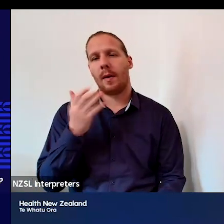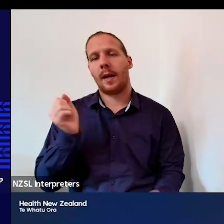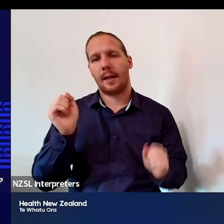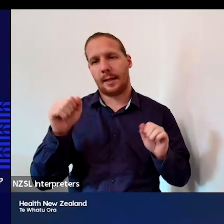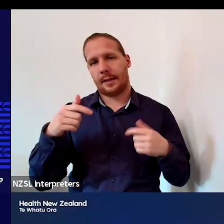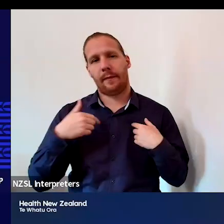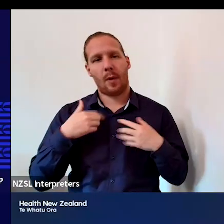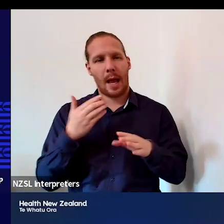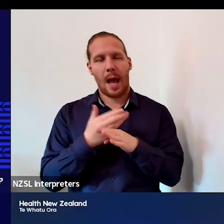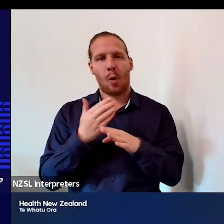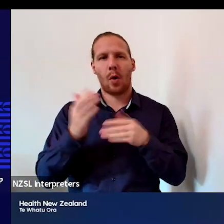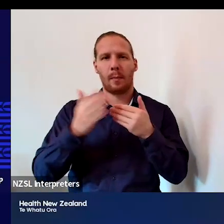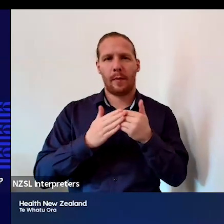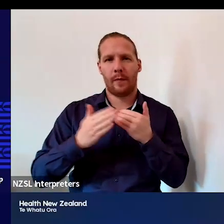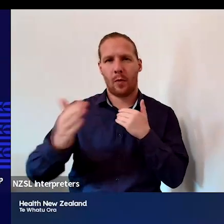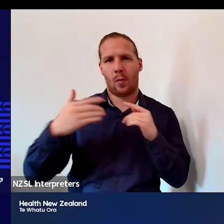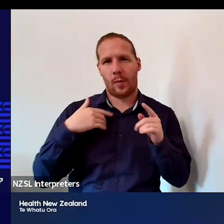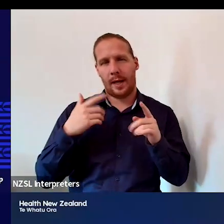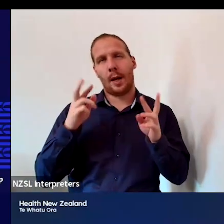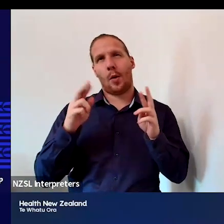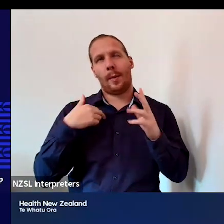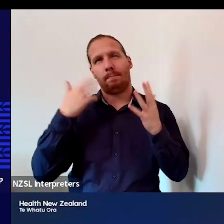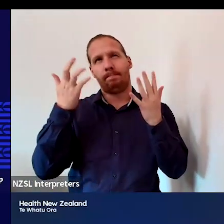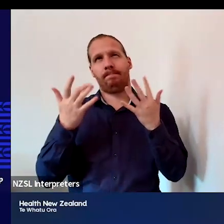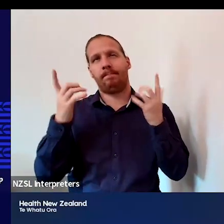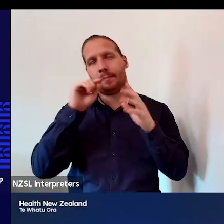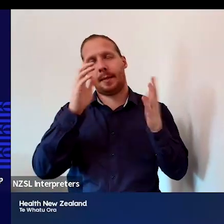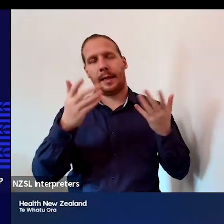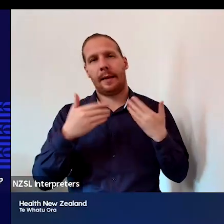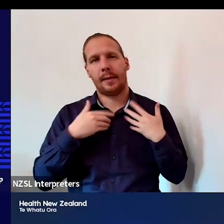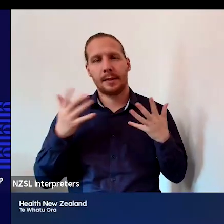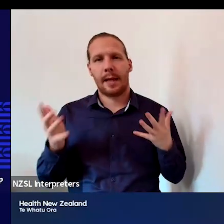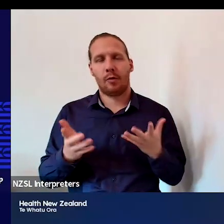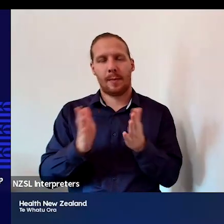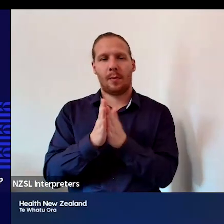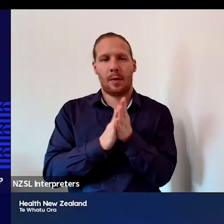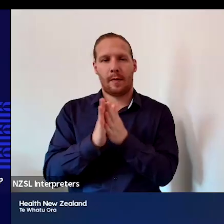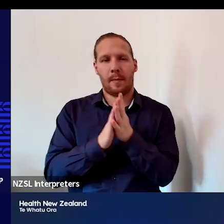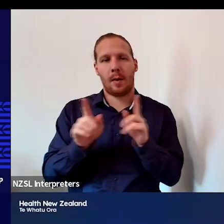sort of motivation and encouragement and, create a bit of curiosity amongst